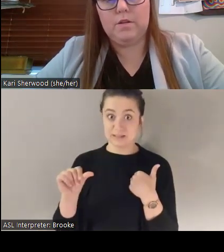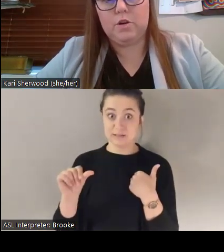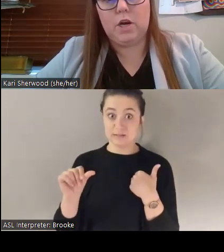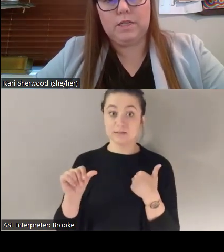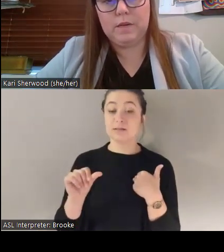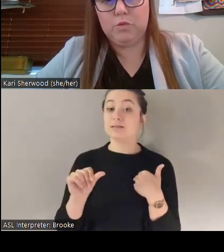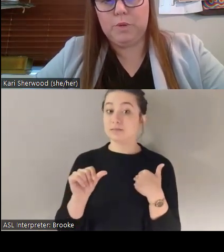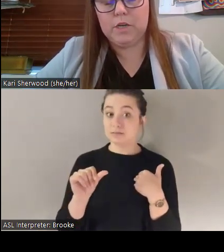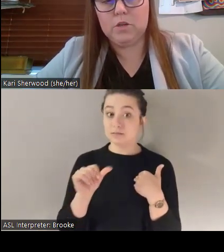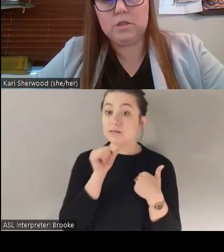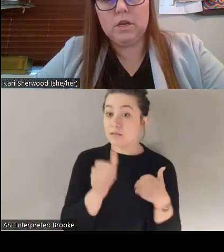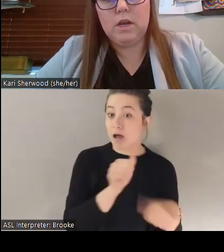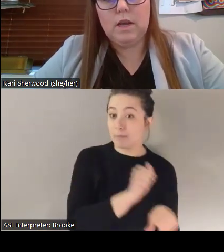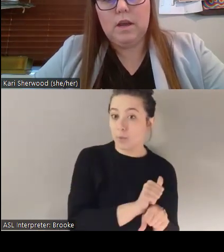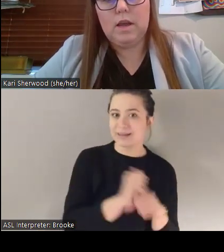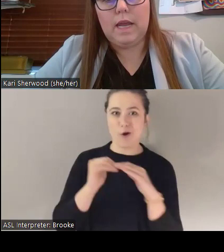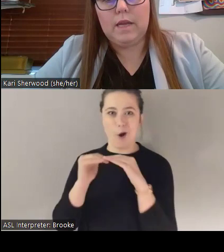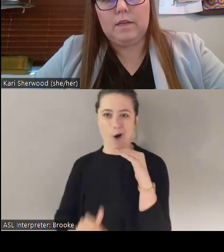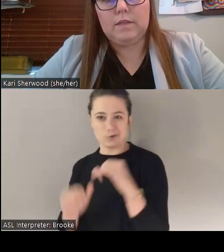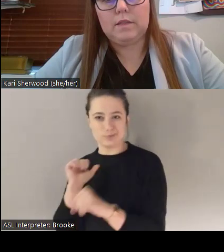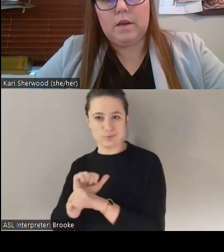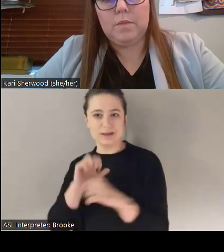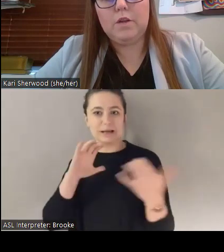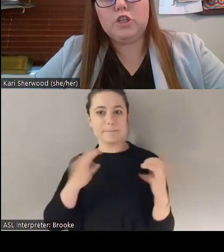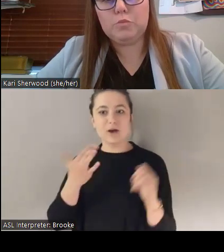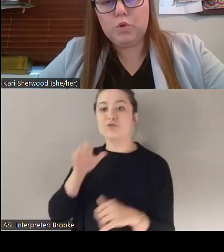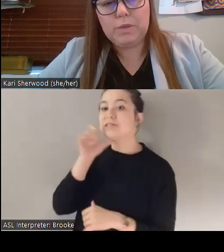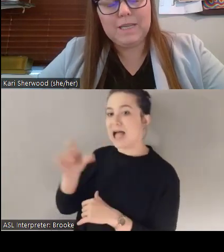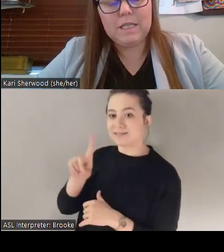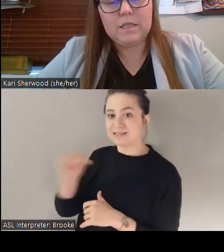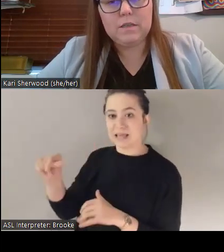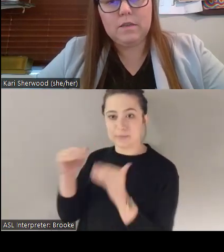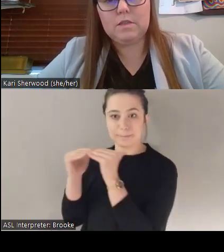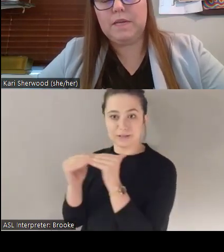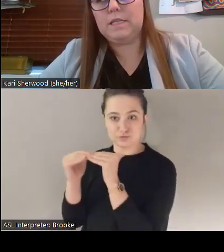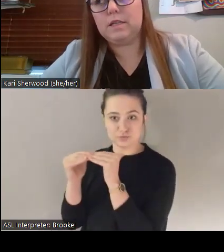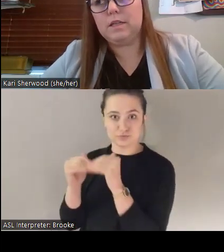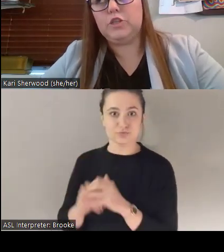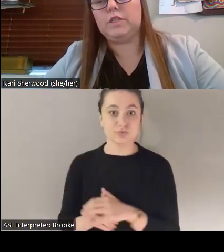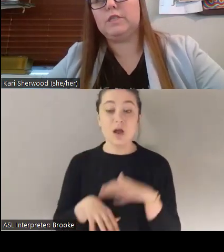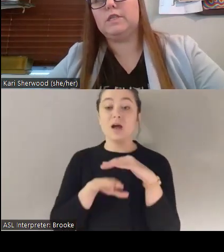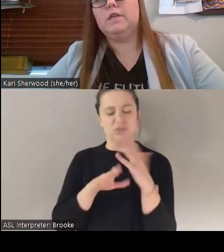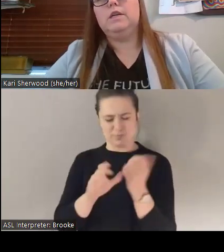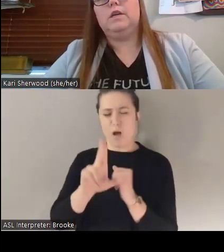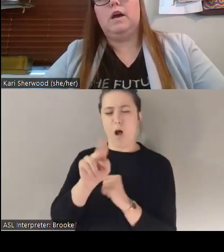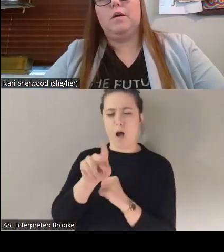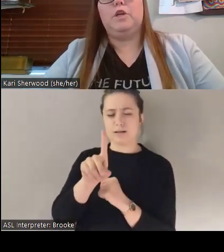their non-disabled peers. And underemployment is basically just,